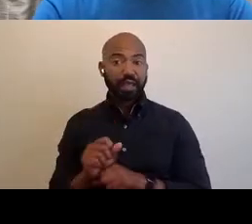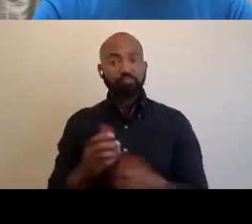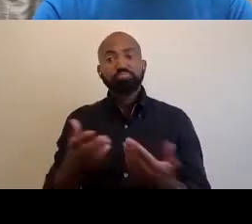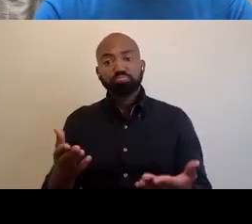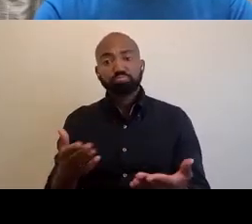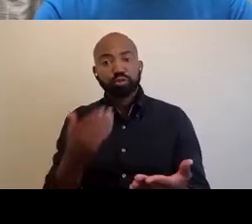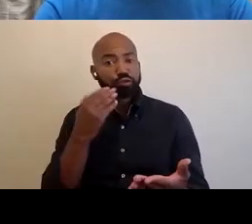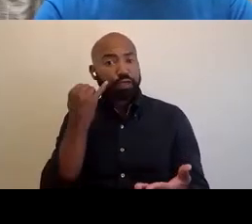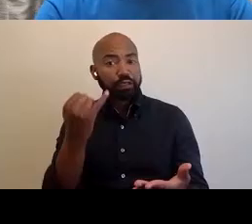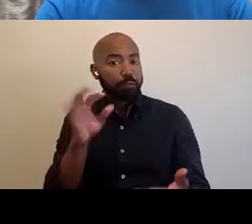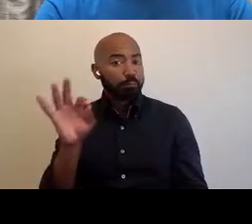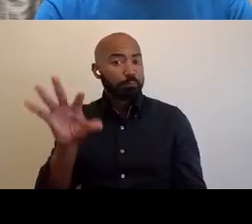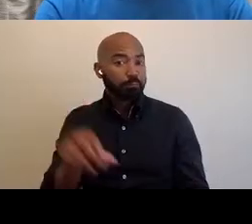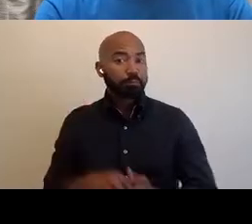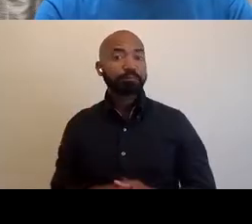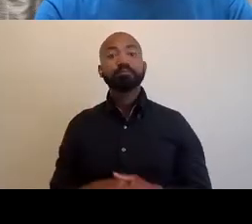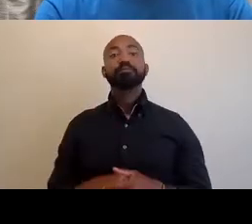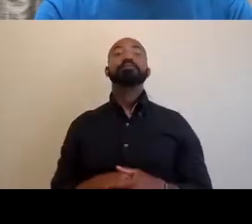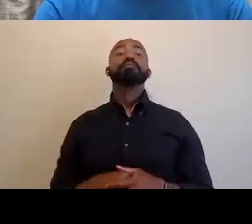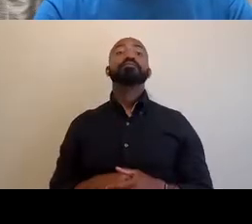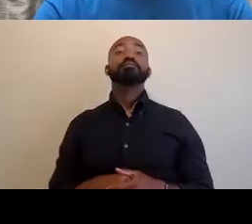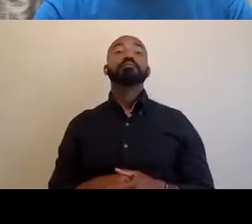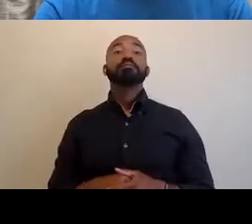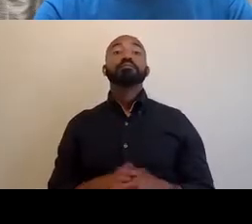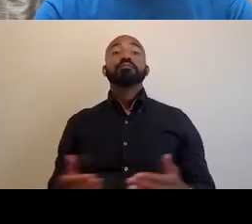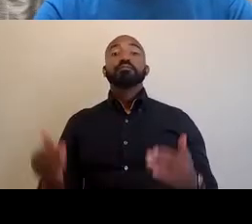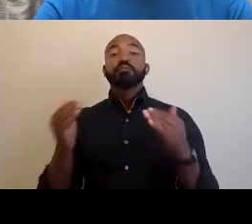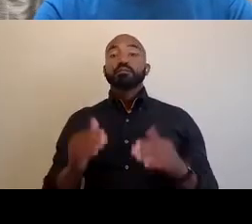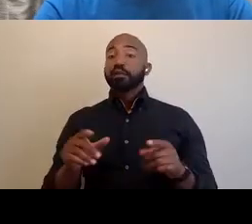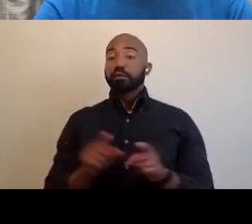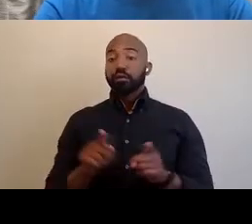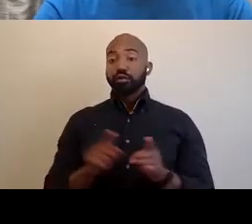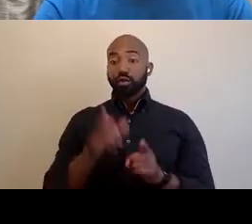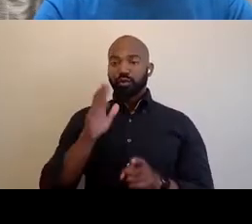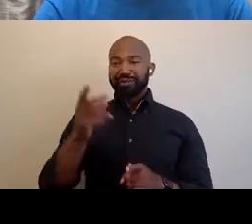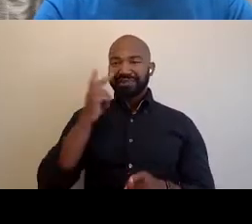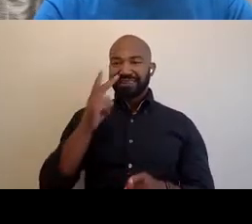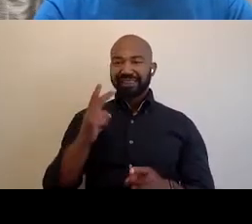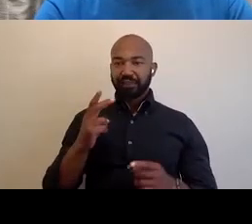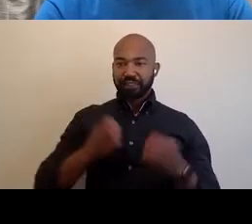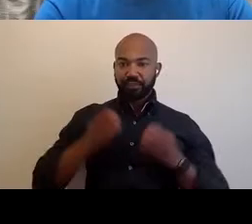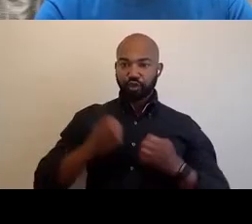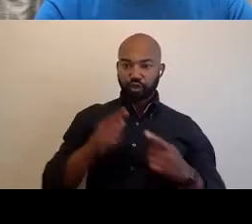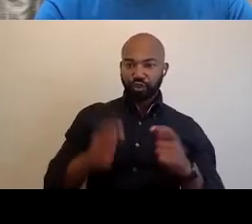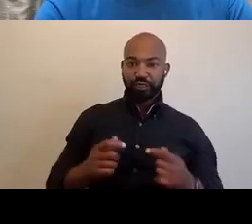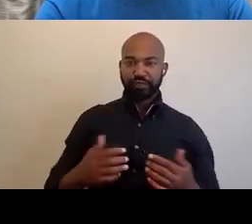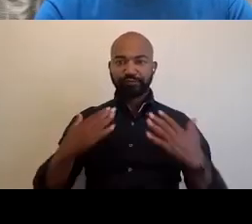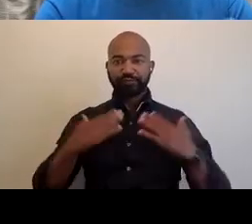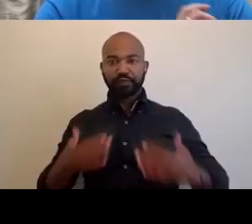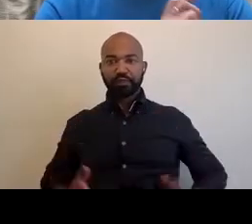So alongside the estrogen therapy, you will see emotional and physical changes, and we're gonna go into that